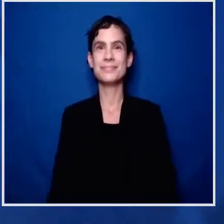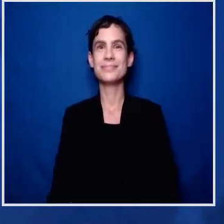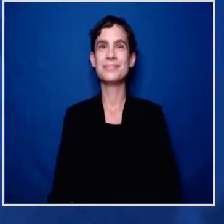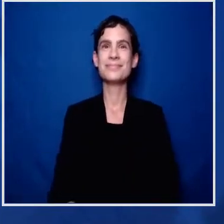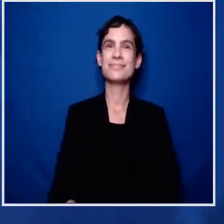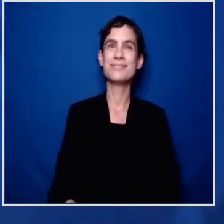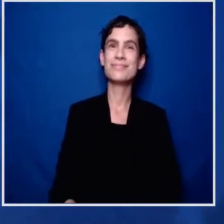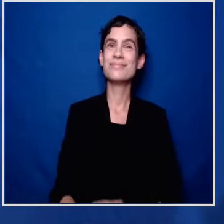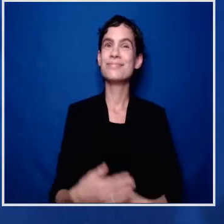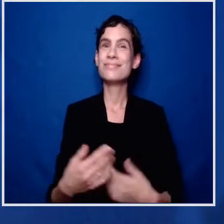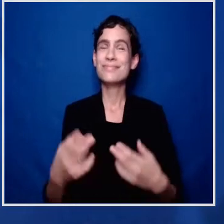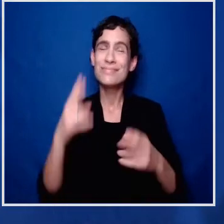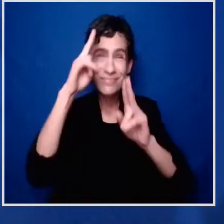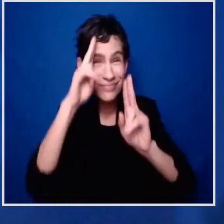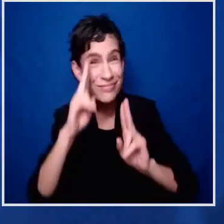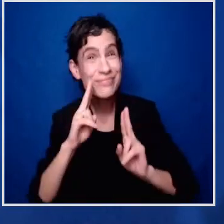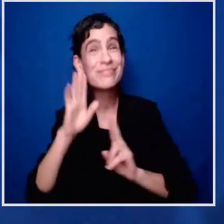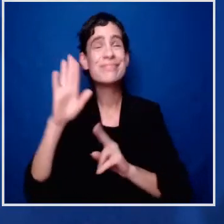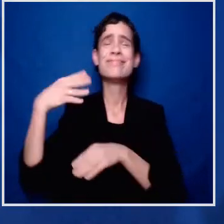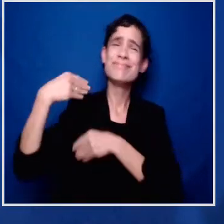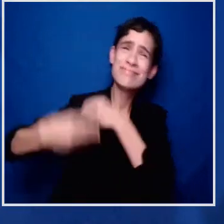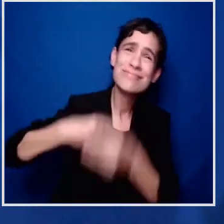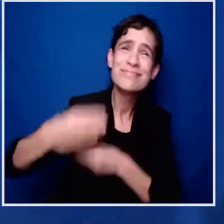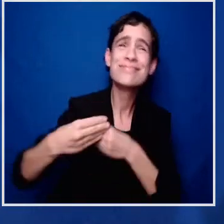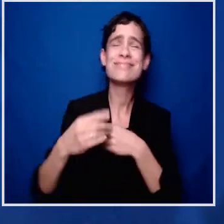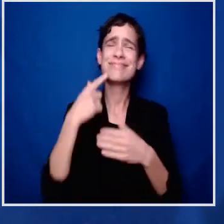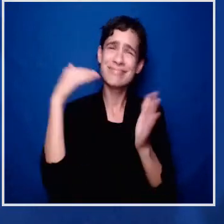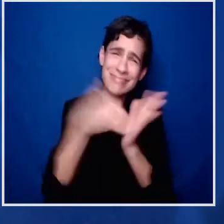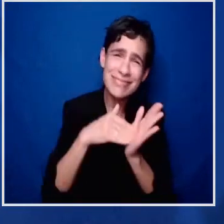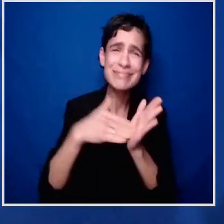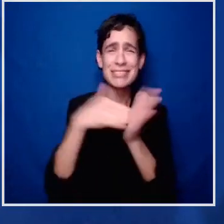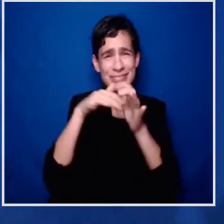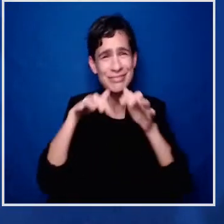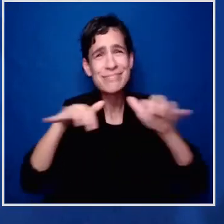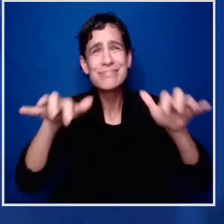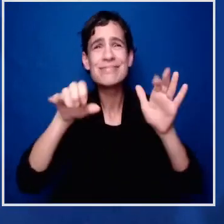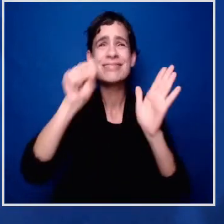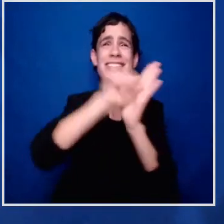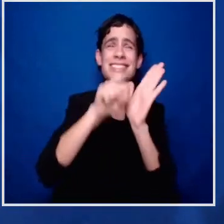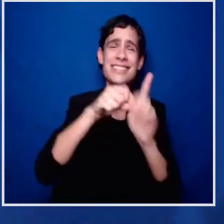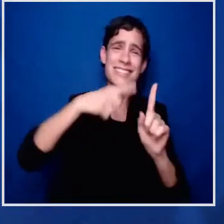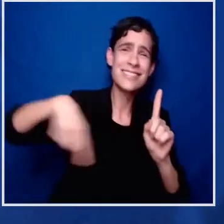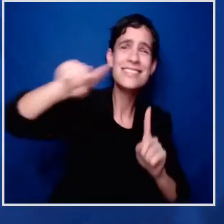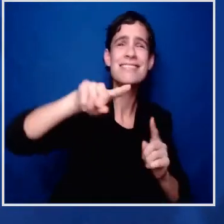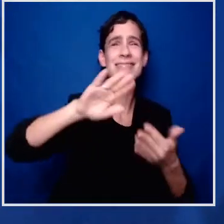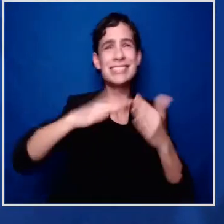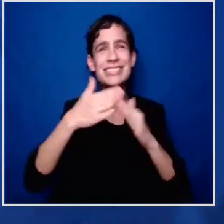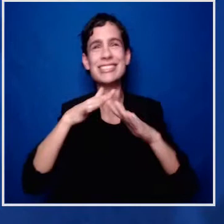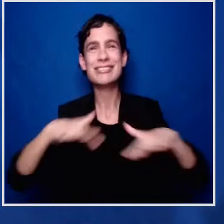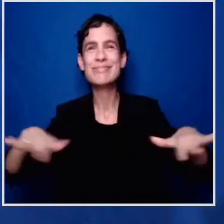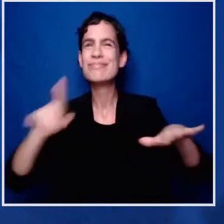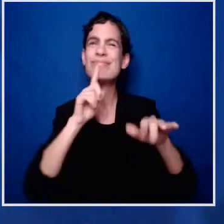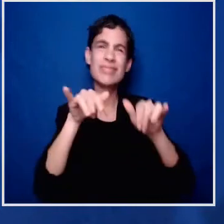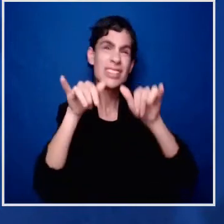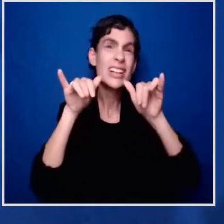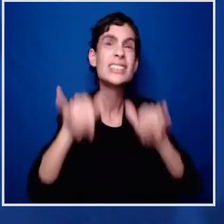NOT A DAY OFF BECAUSE THEY HONOR DR. MARTIN LUTHER KING'S